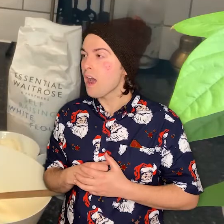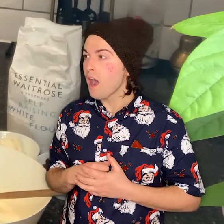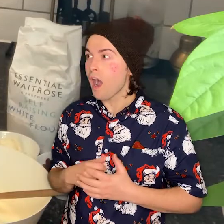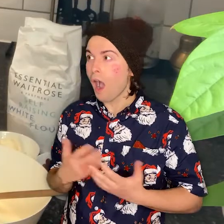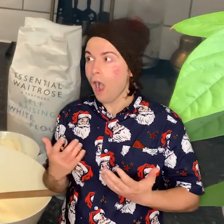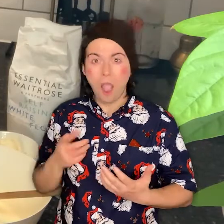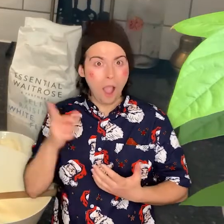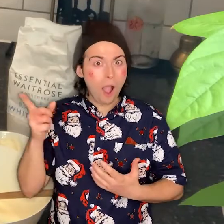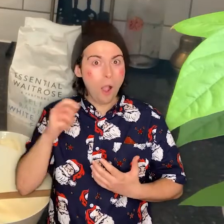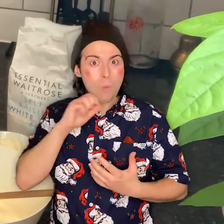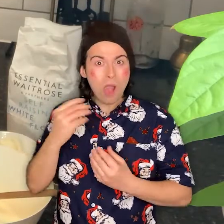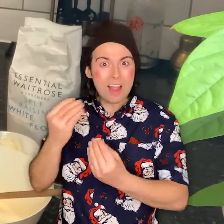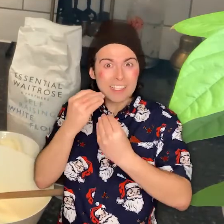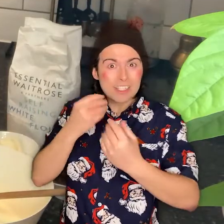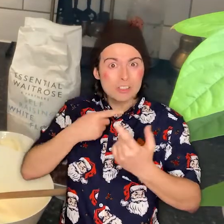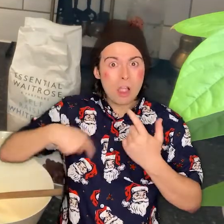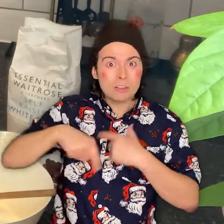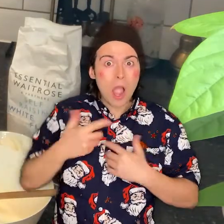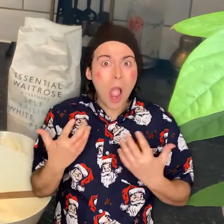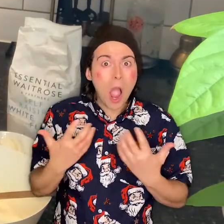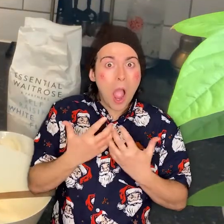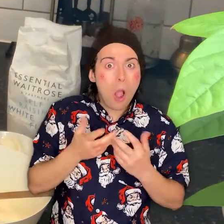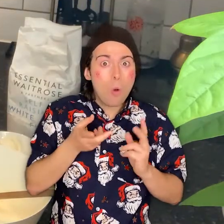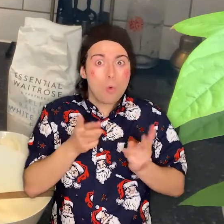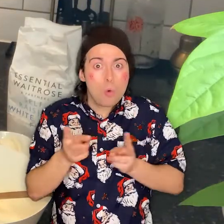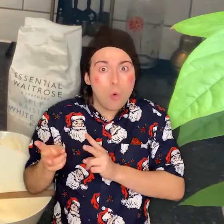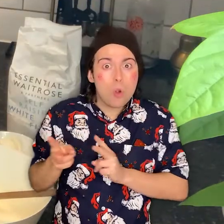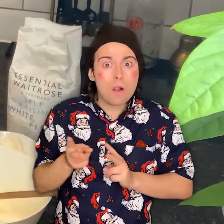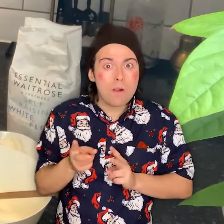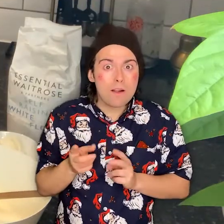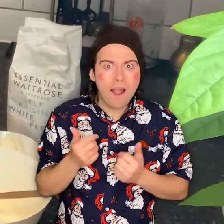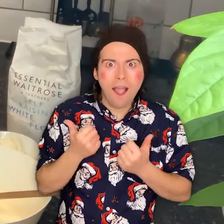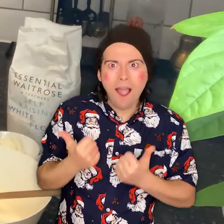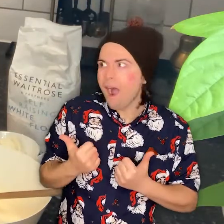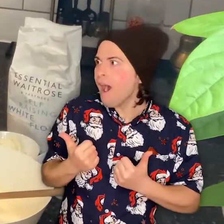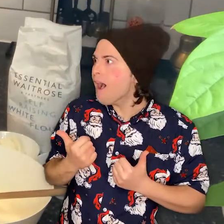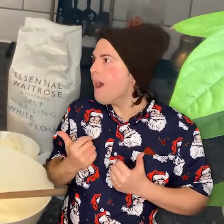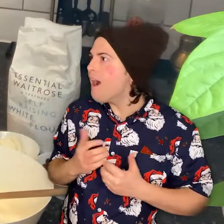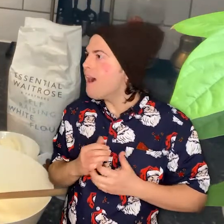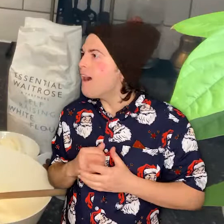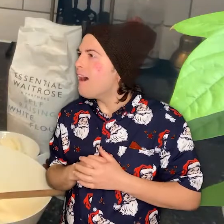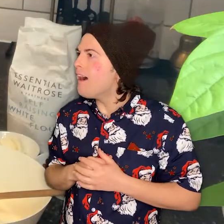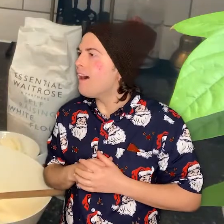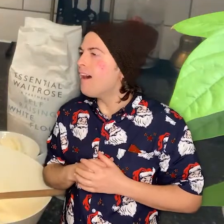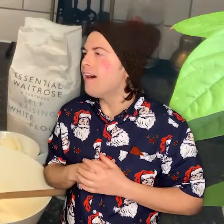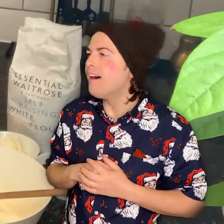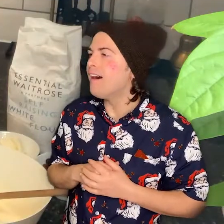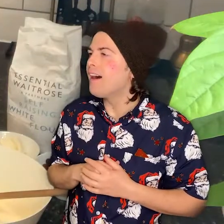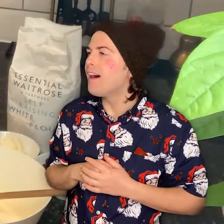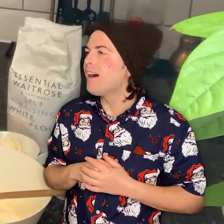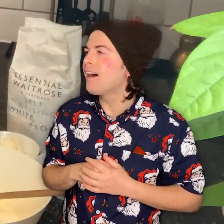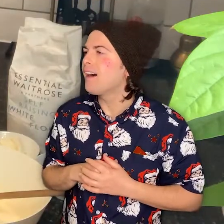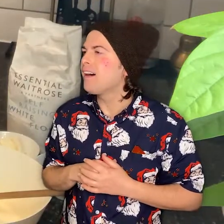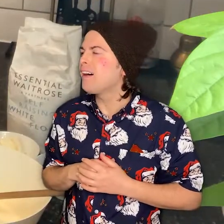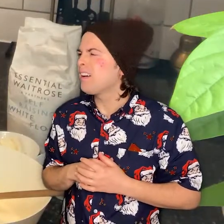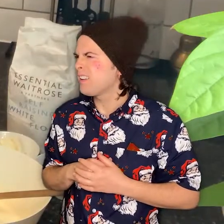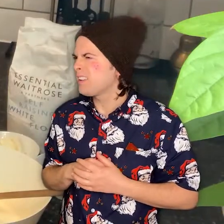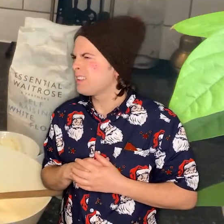things that are in the kitchen with Cindy are insecurity and self-doubt boys and girls. I’ve bitten off way more than I can chew